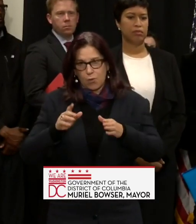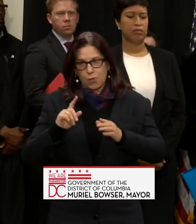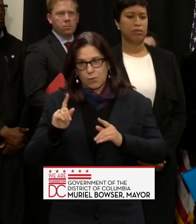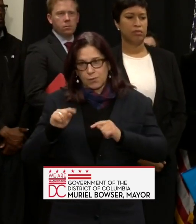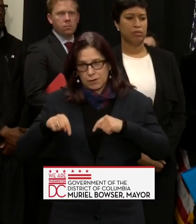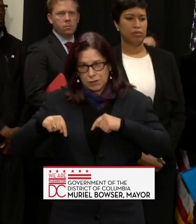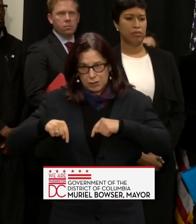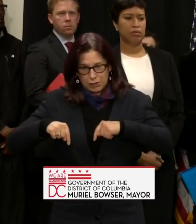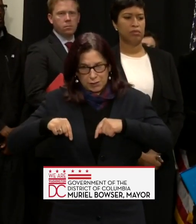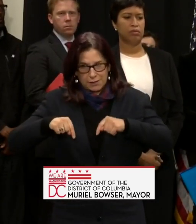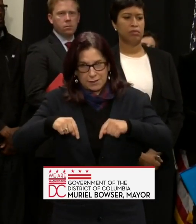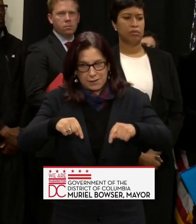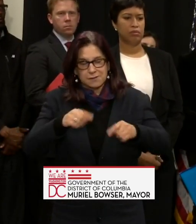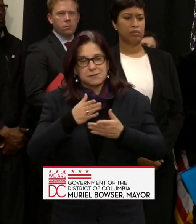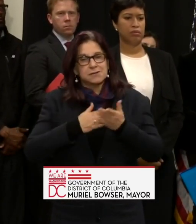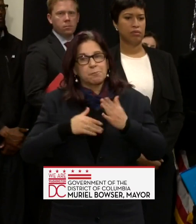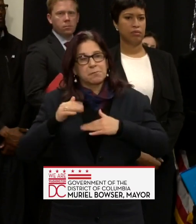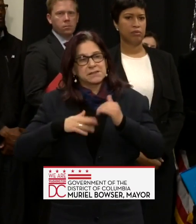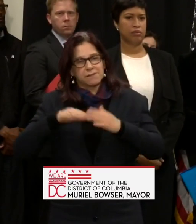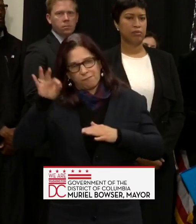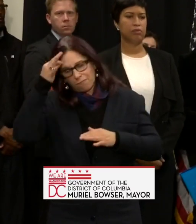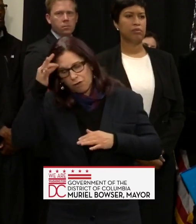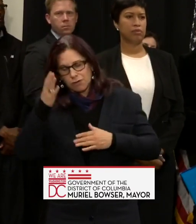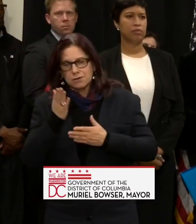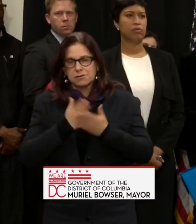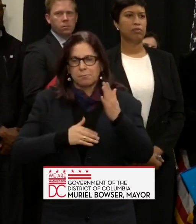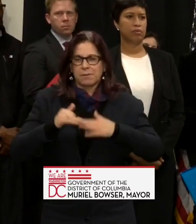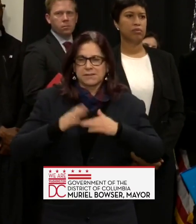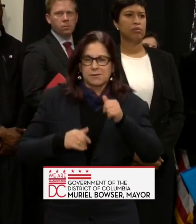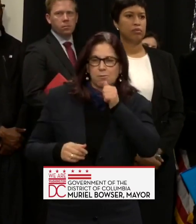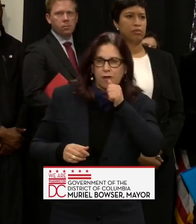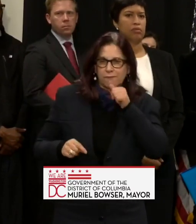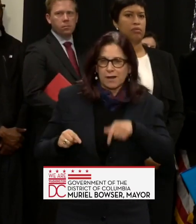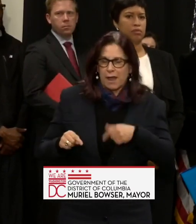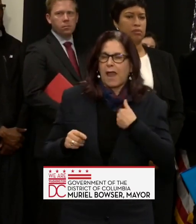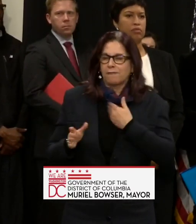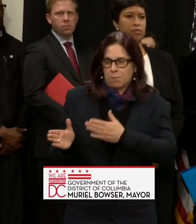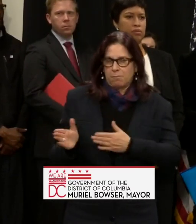PLAN TO ACCOMMODATE ALL OF THE FOLKS THAT ARE IN THAT BUILDING AND MAKE SURE THAT WE PROVIDE A SAFE AND SECURE ENVIRONMENT FOR